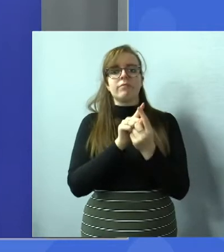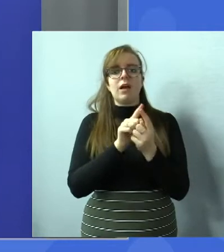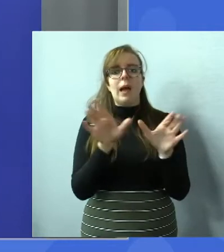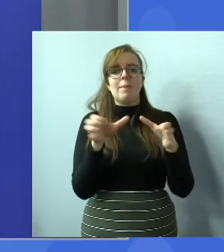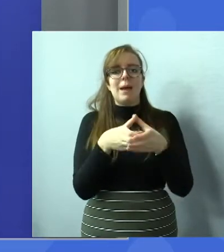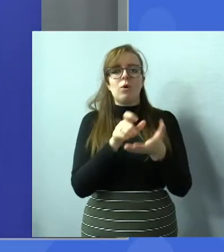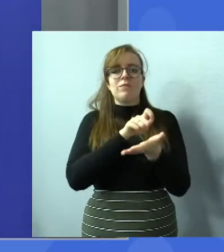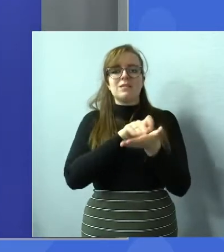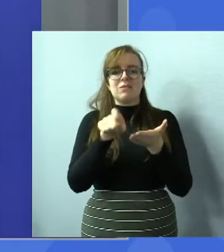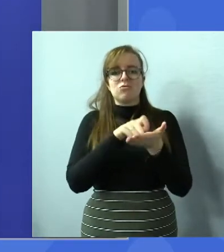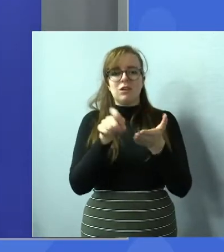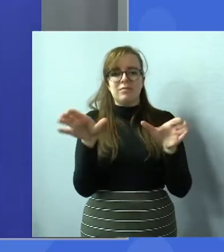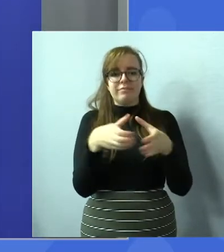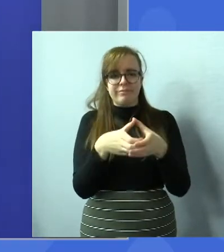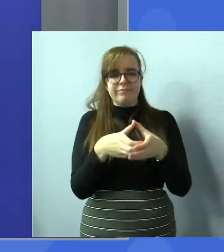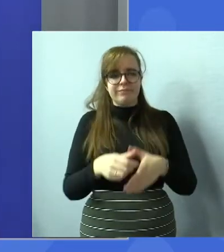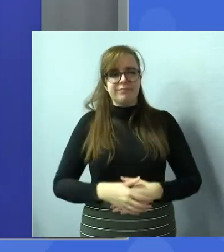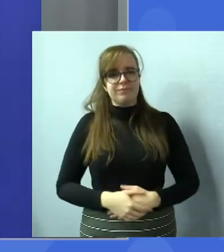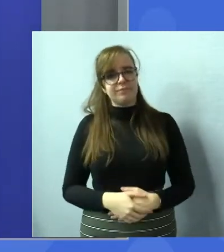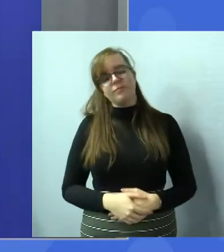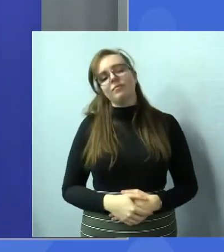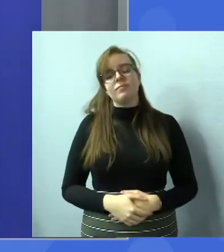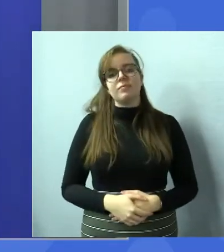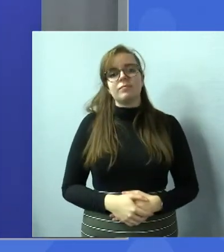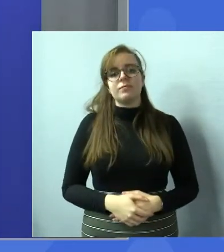about that they'll be really happy to talk to you and just a reminder again